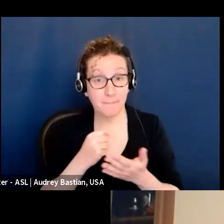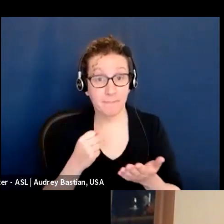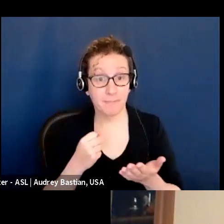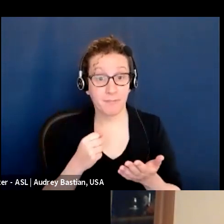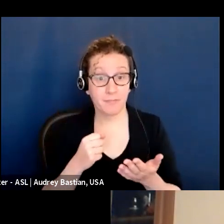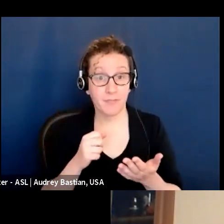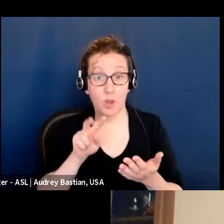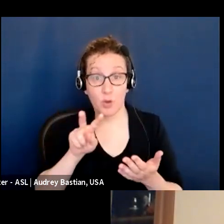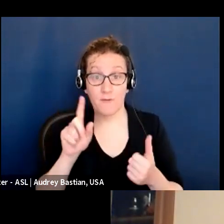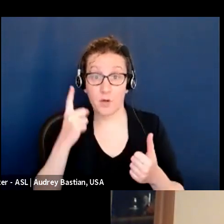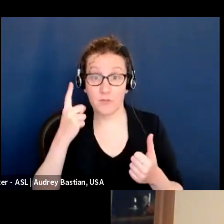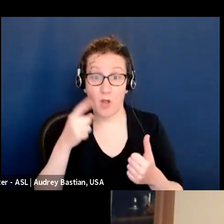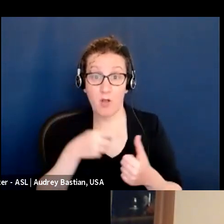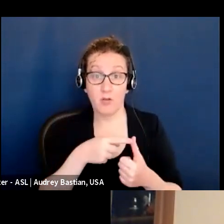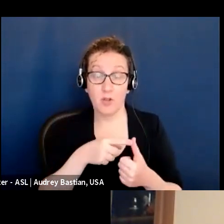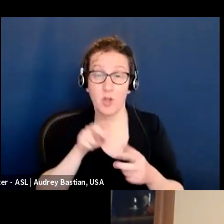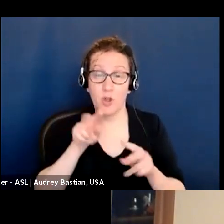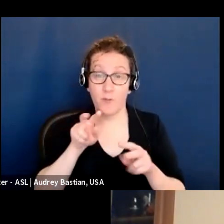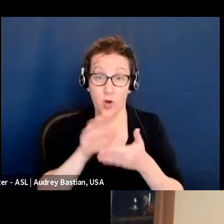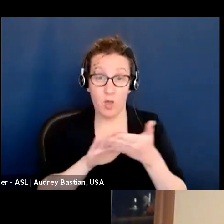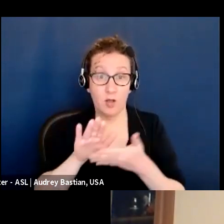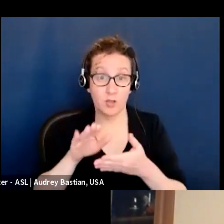first of all, you look for a college that gives financial aid.